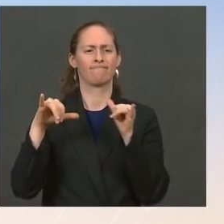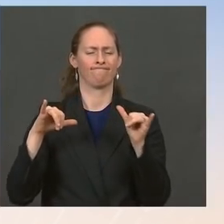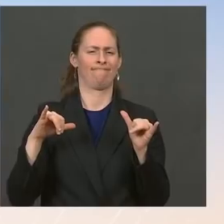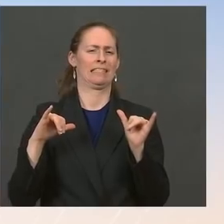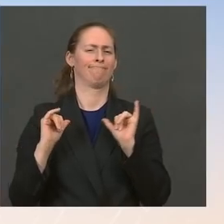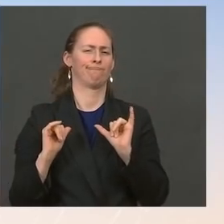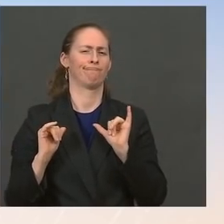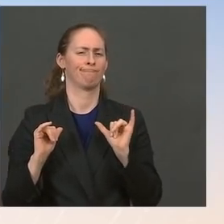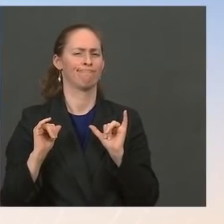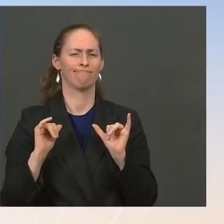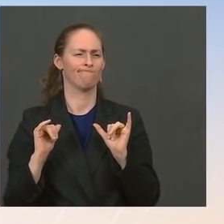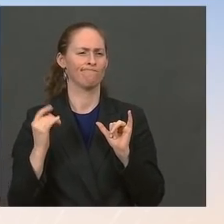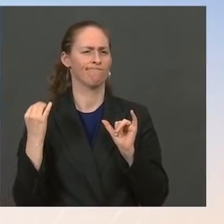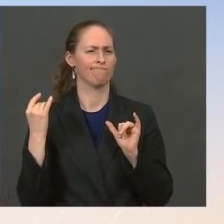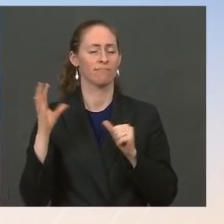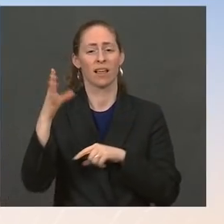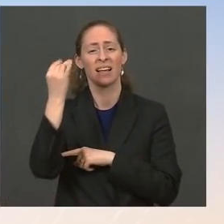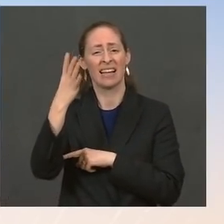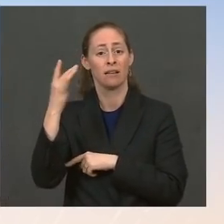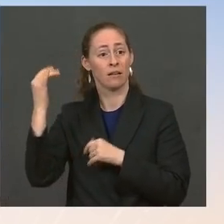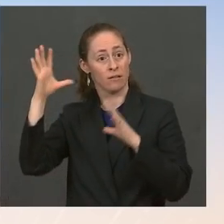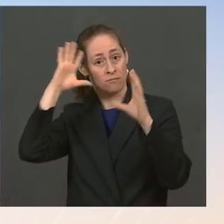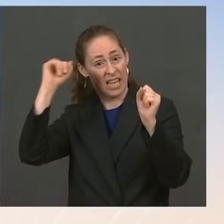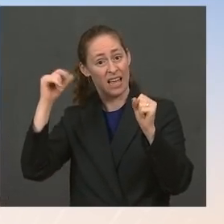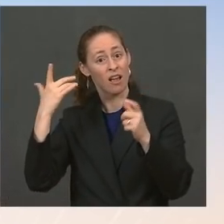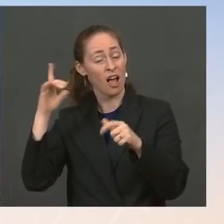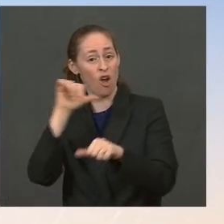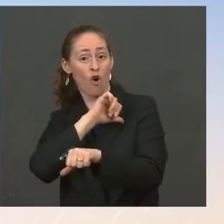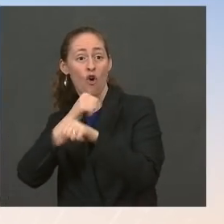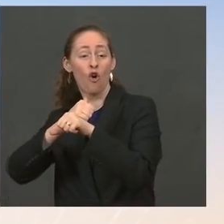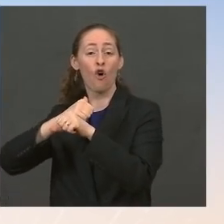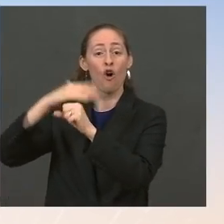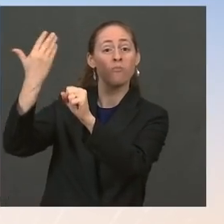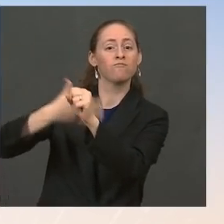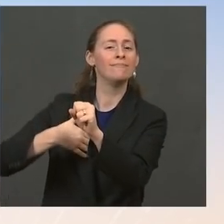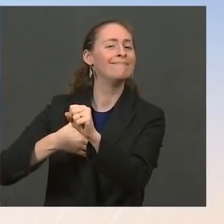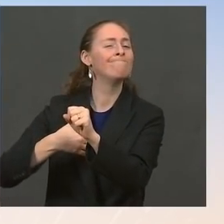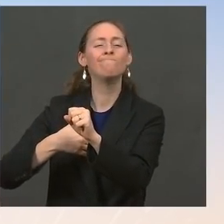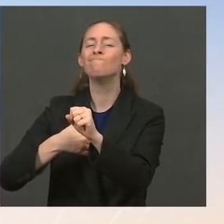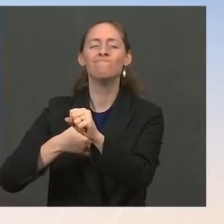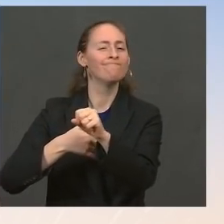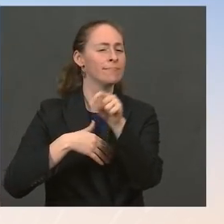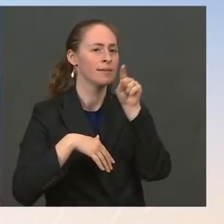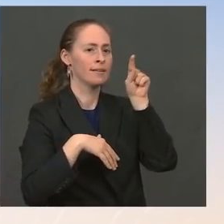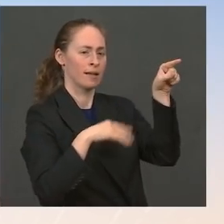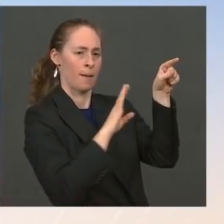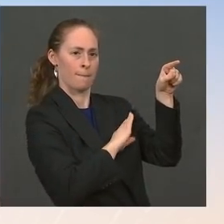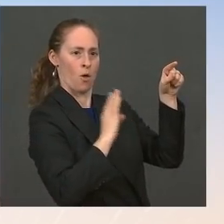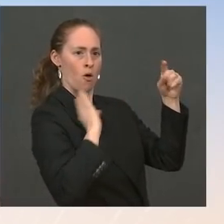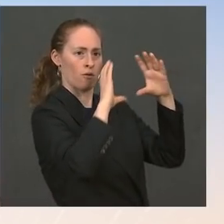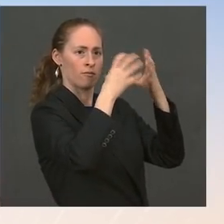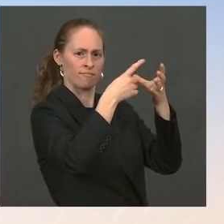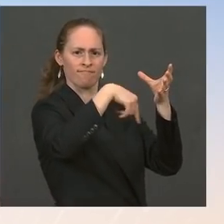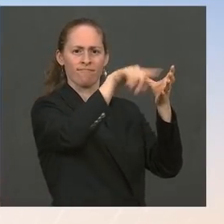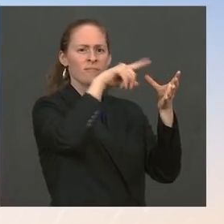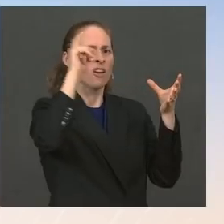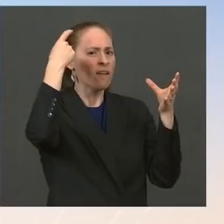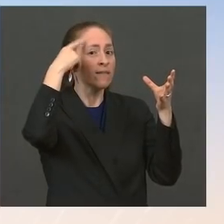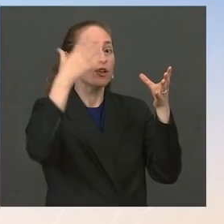it's ultimately up to the Board of Governors by majority. So what was announced today is the President's intention to nominate two leaders to the bipartisan